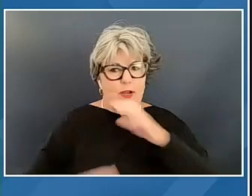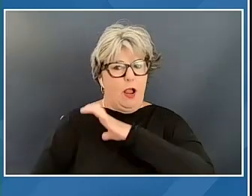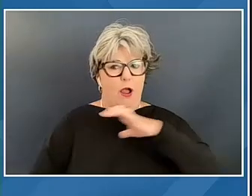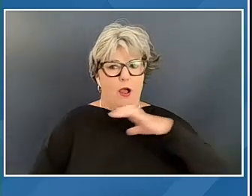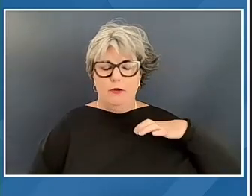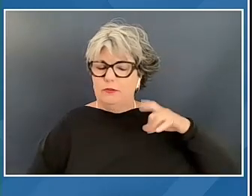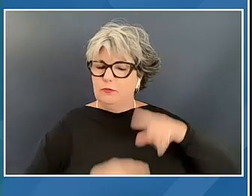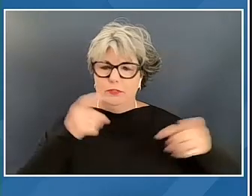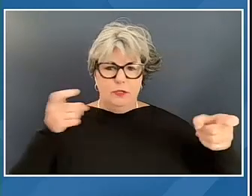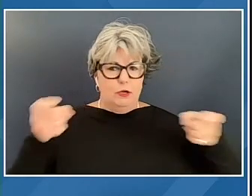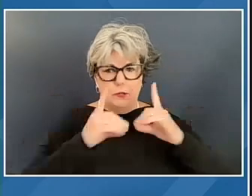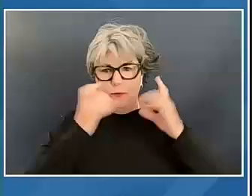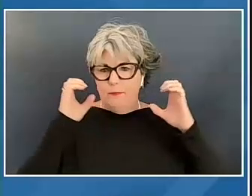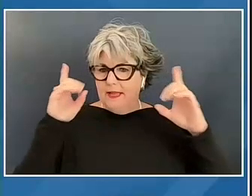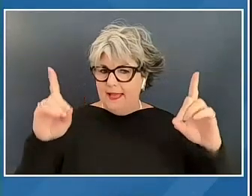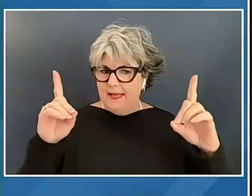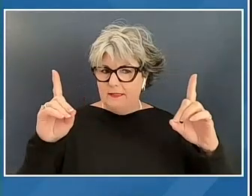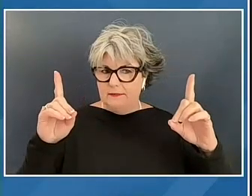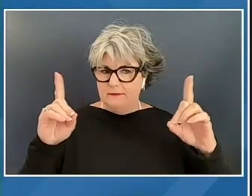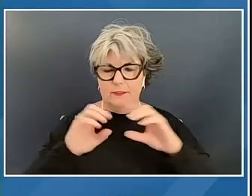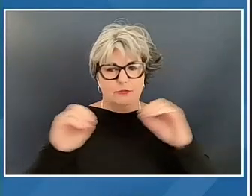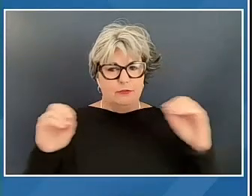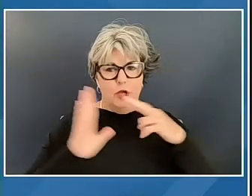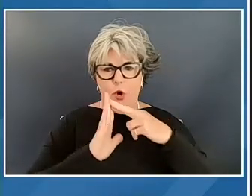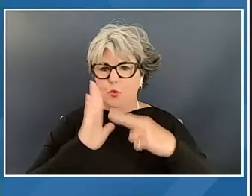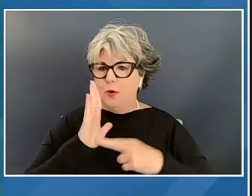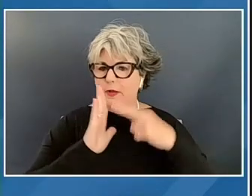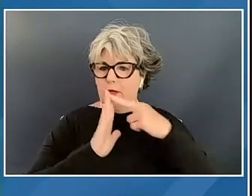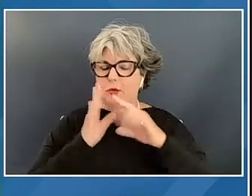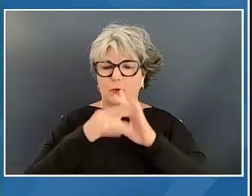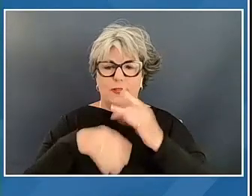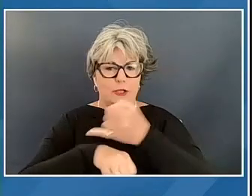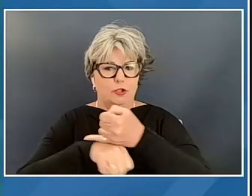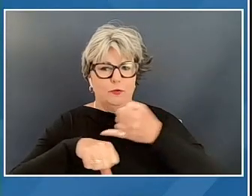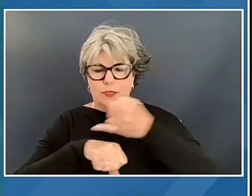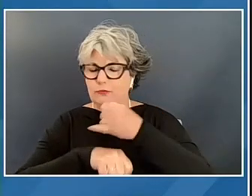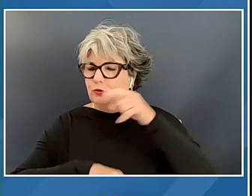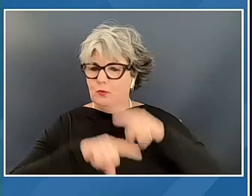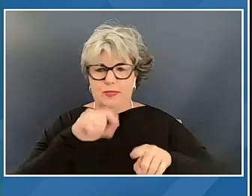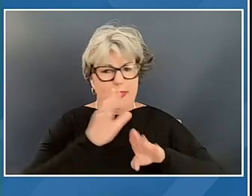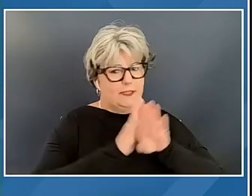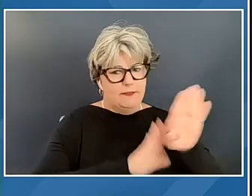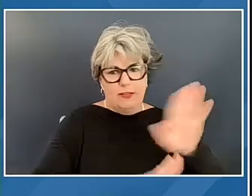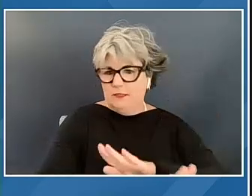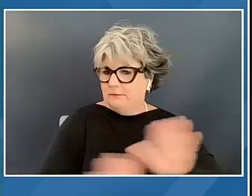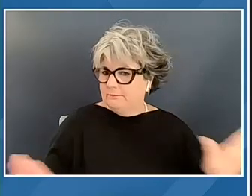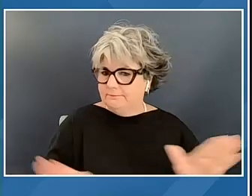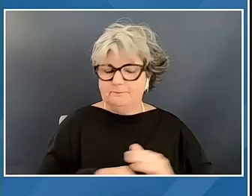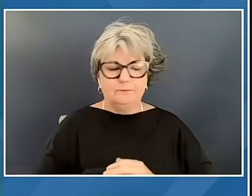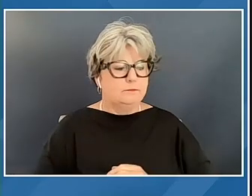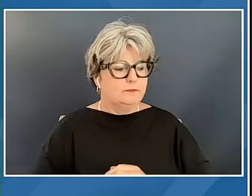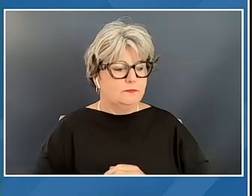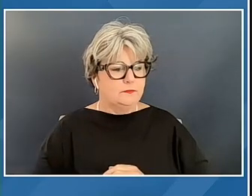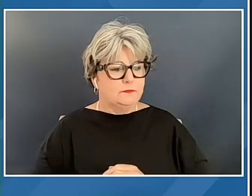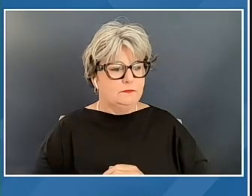And as such, there aren't any regulatory- any regulations we could be creating around that. The other is regarding other